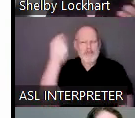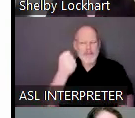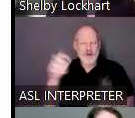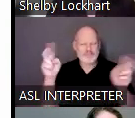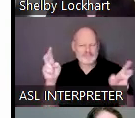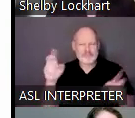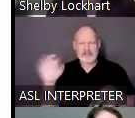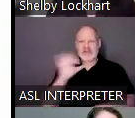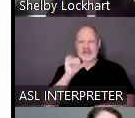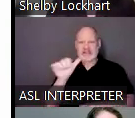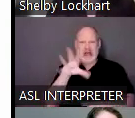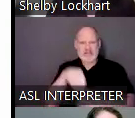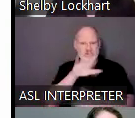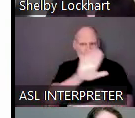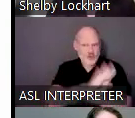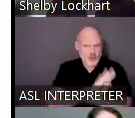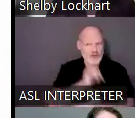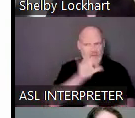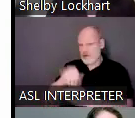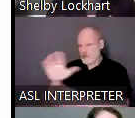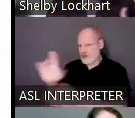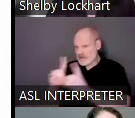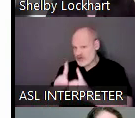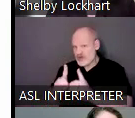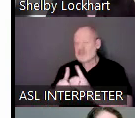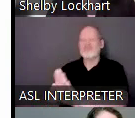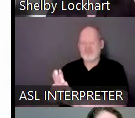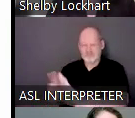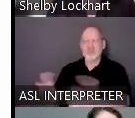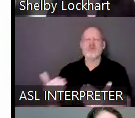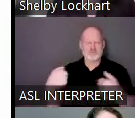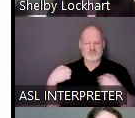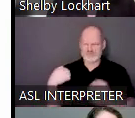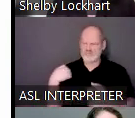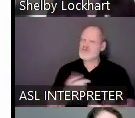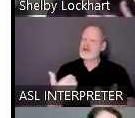we have experience with PBIS, we have experience with PLC's, a lot of times